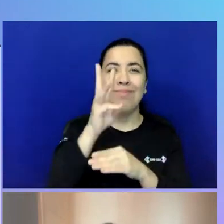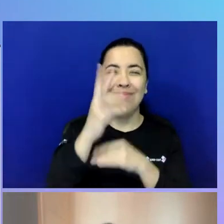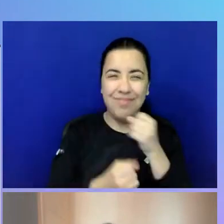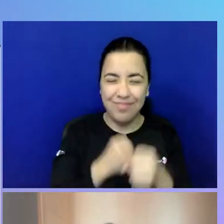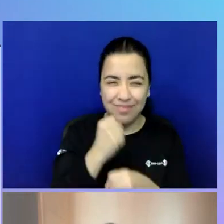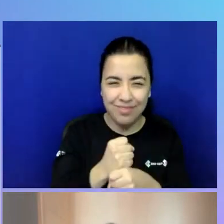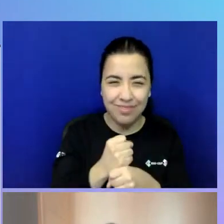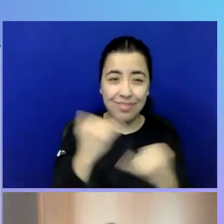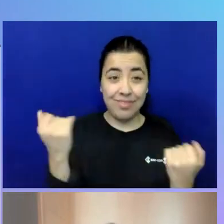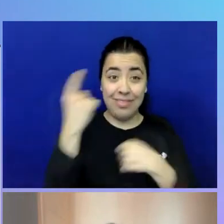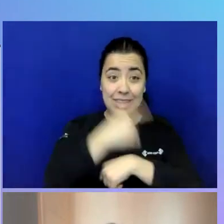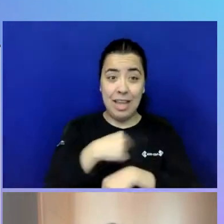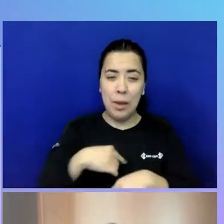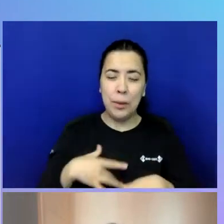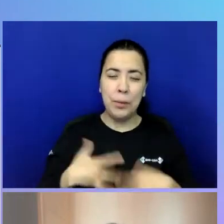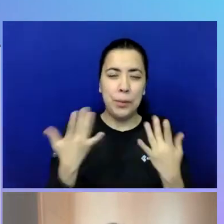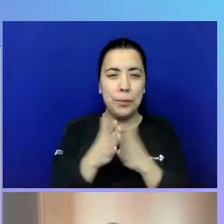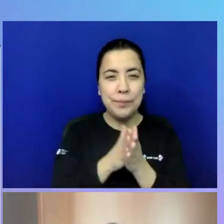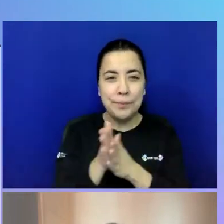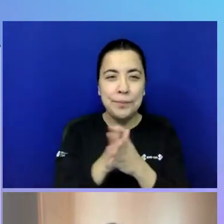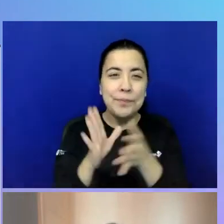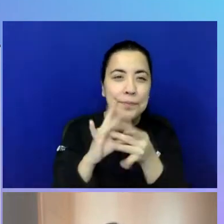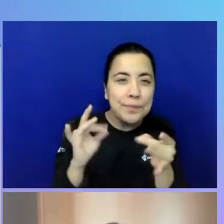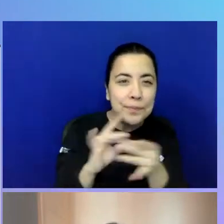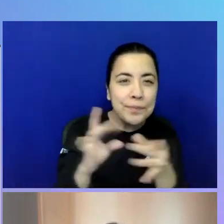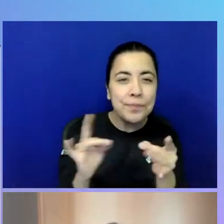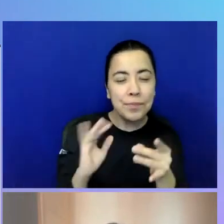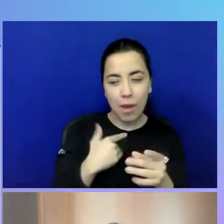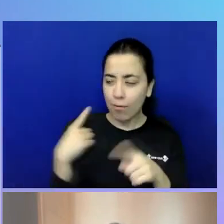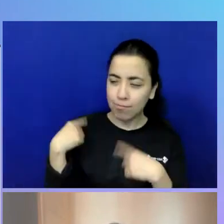to share with you all on our journey at Signet as we embarked